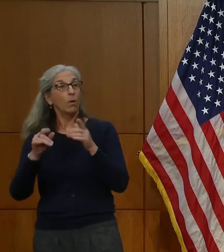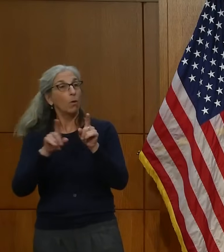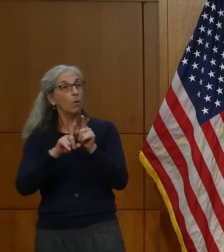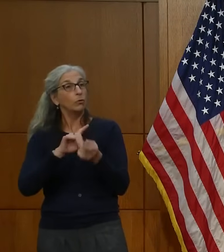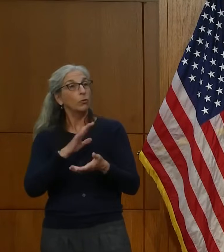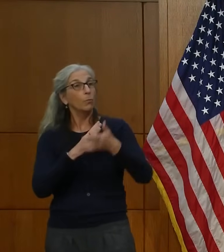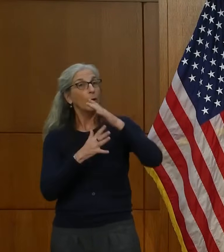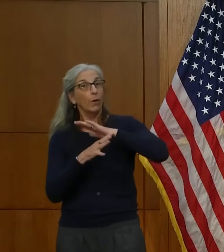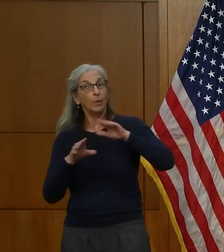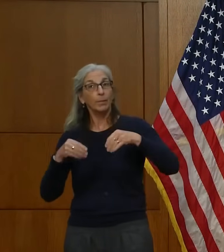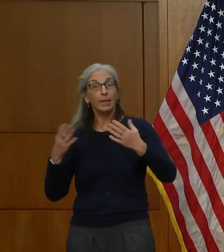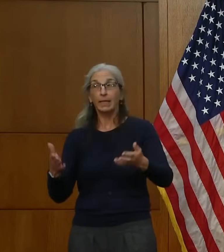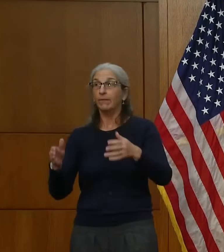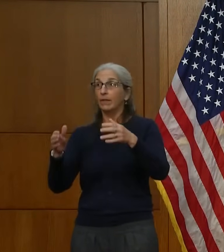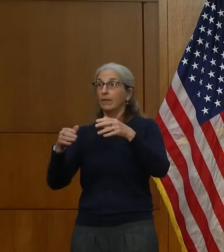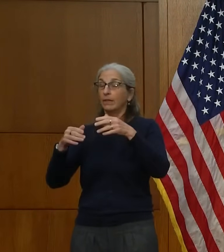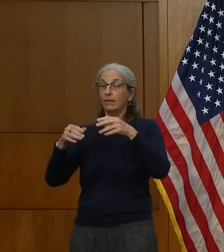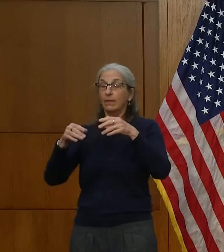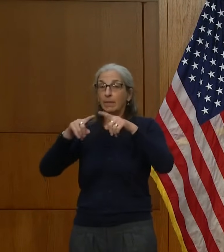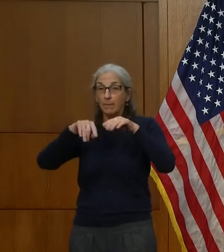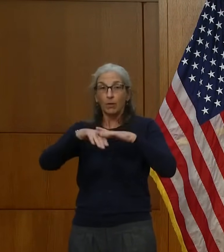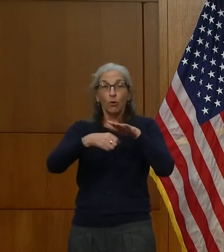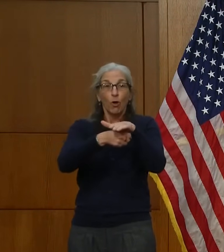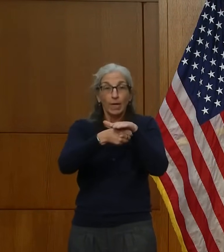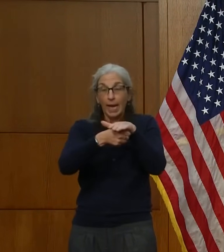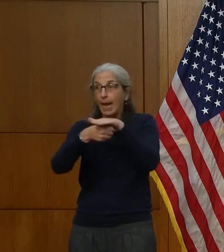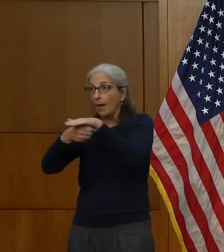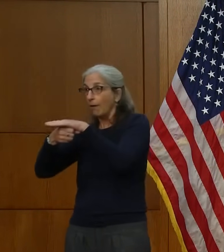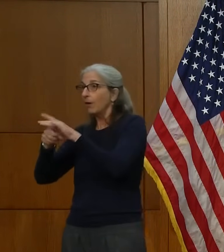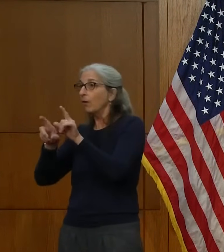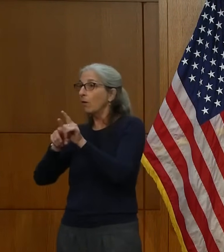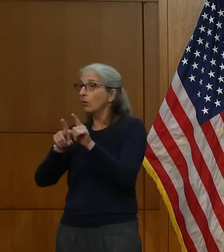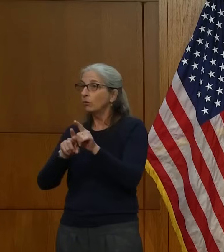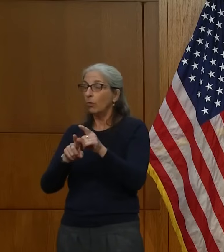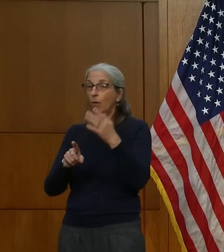SERIOUS, YOU KNOW, IN SOME PRIORITY WILL BE GIVEN AND GEOGRAPHICALLY AS WELL, YOU